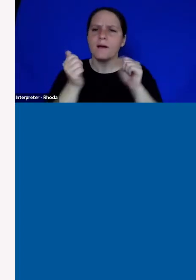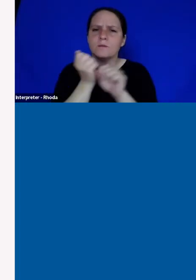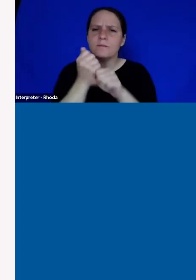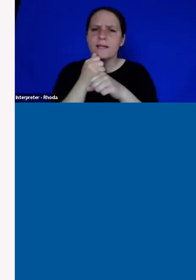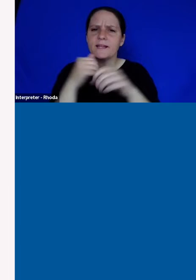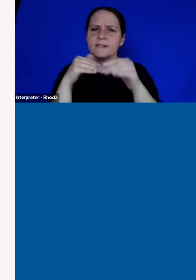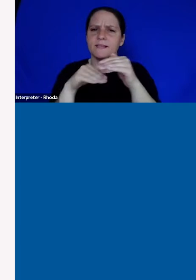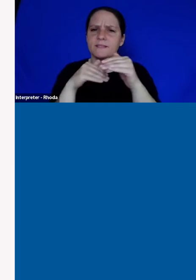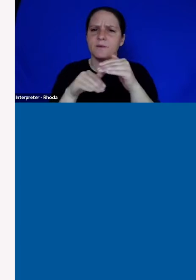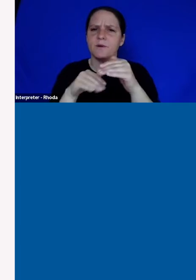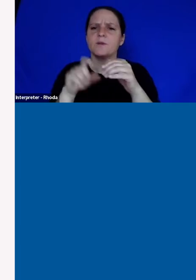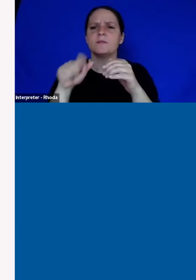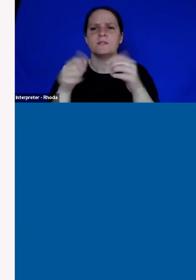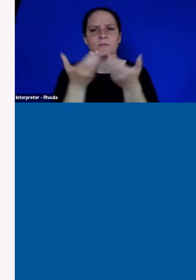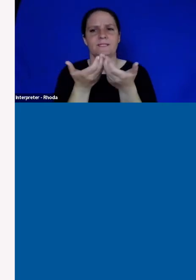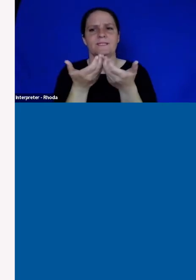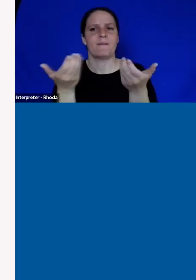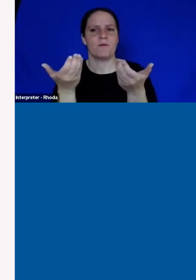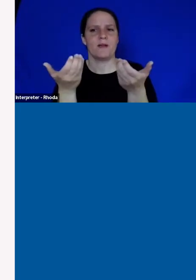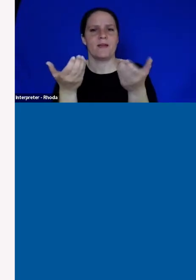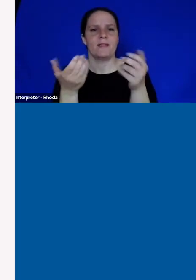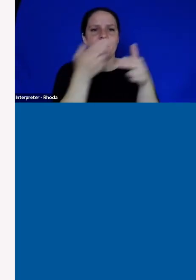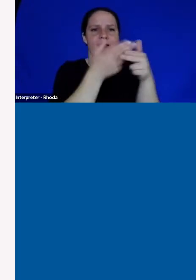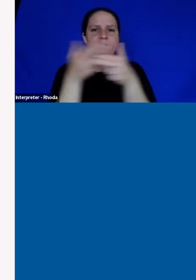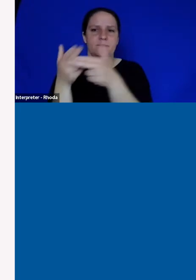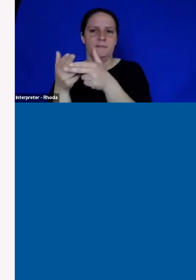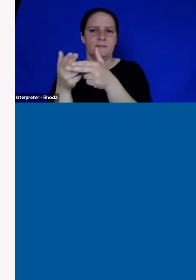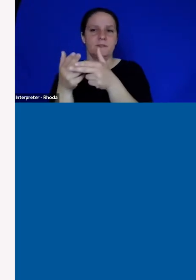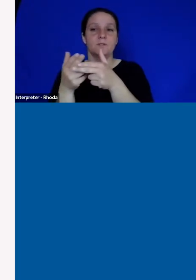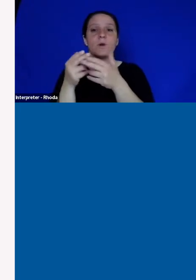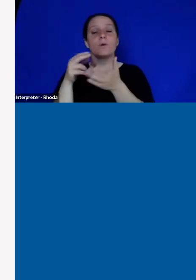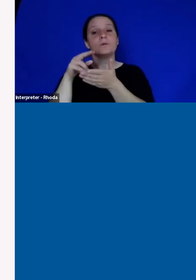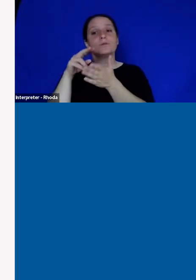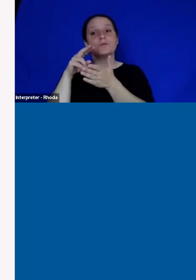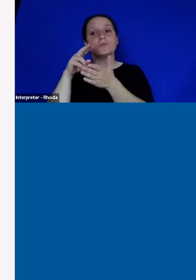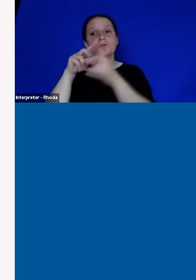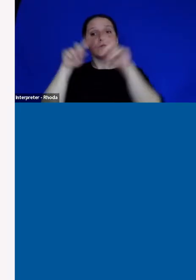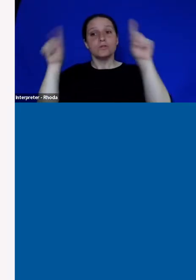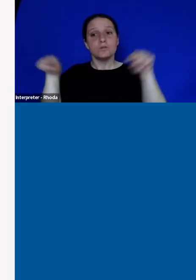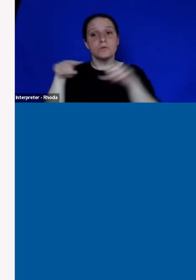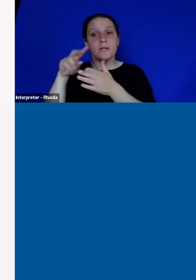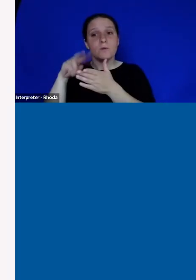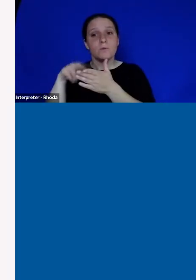with characters so that screen readers can differentiate words. As some examples are social underscore handle,